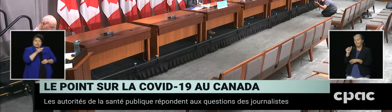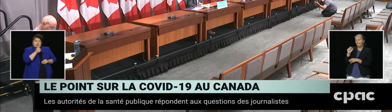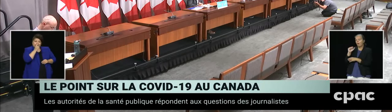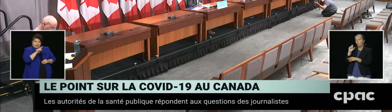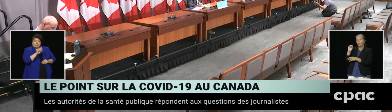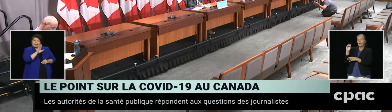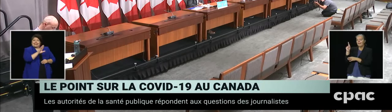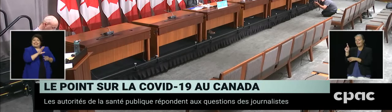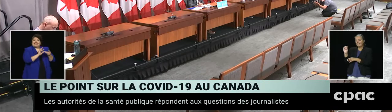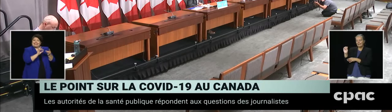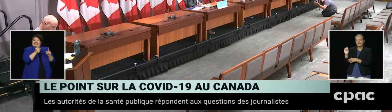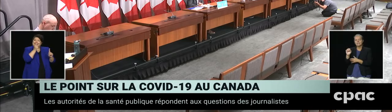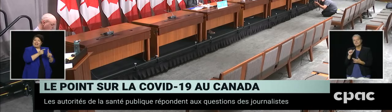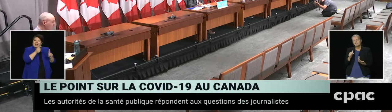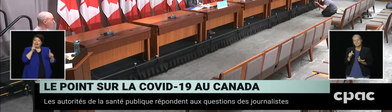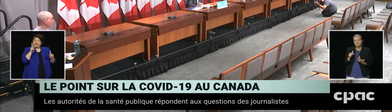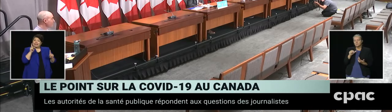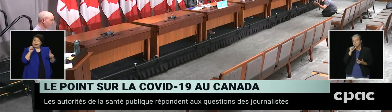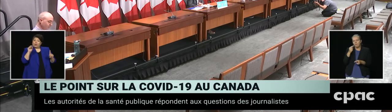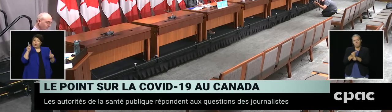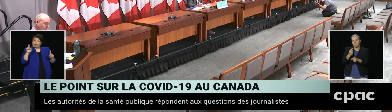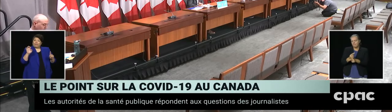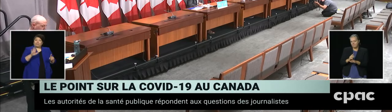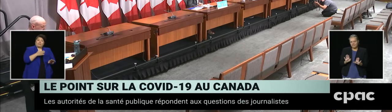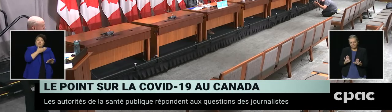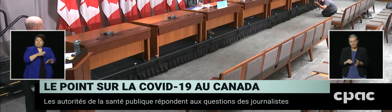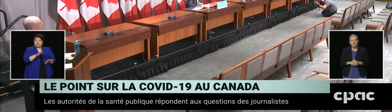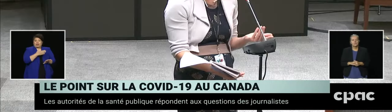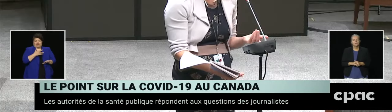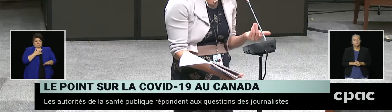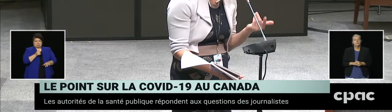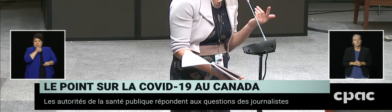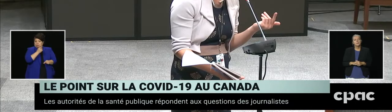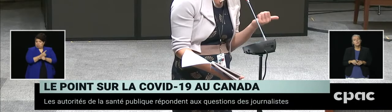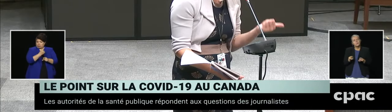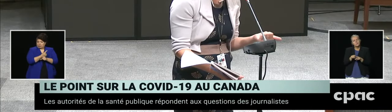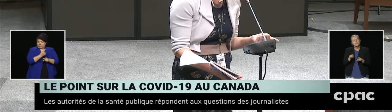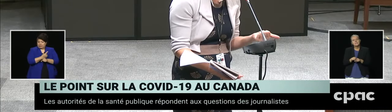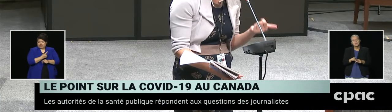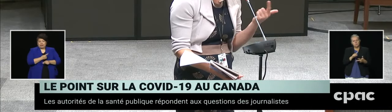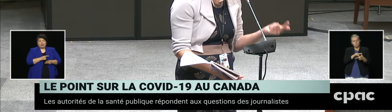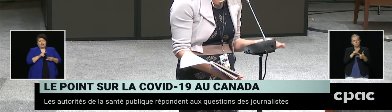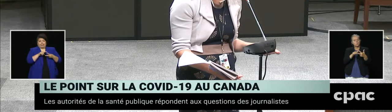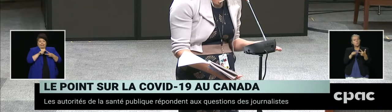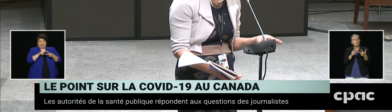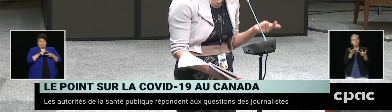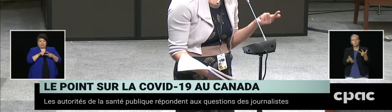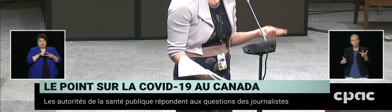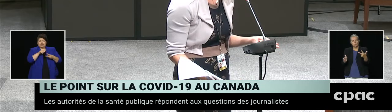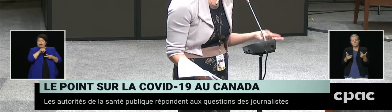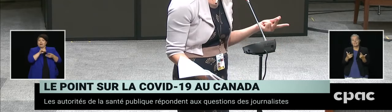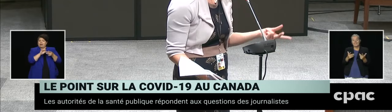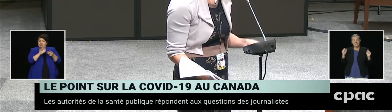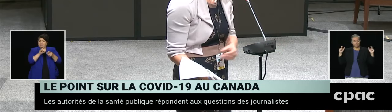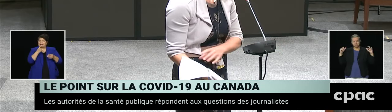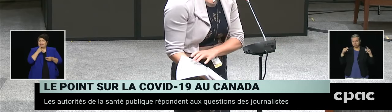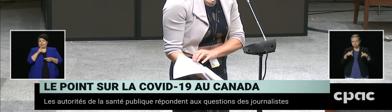LIKE TO GET BACK TO A REQUEST FROM MY COLLEAGUE WHERE YOU SAID KARAOKE WAS NOT THAT APPROPRIATE.